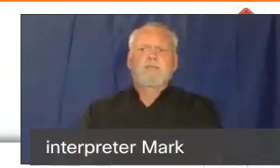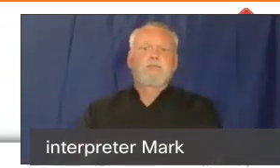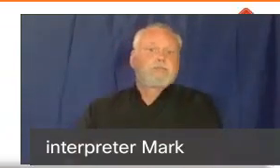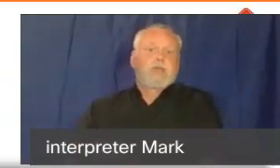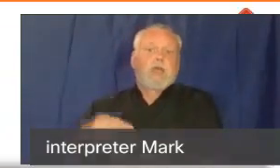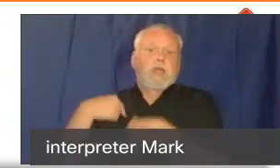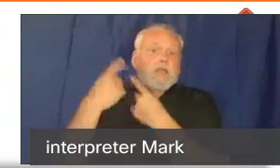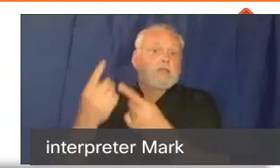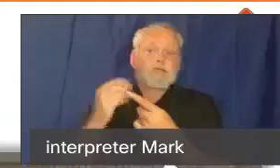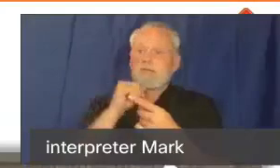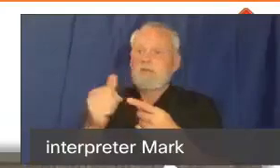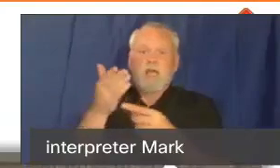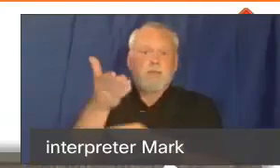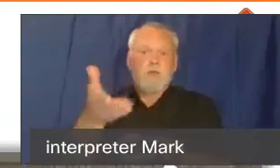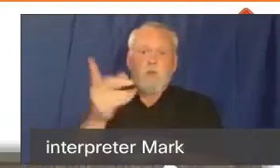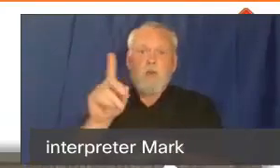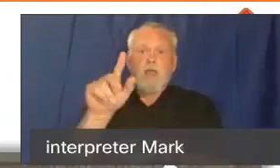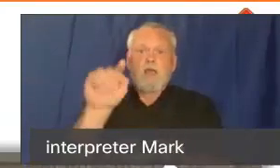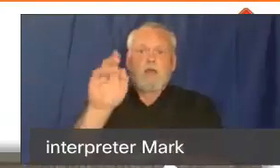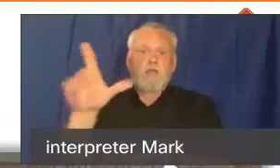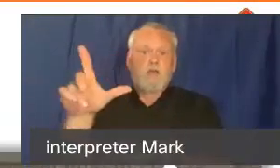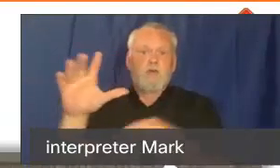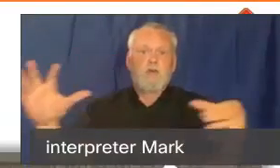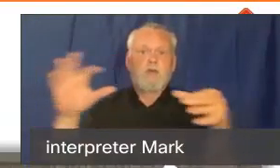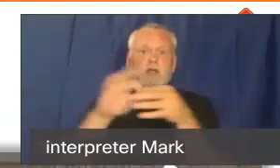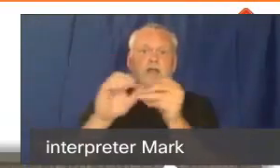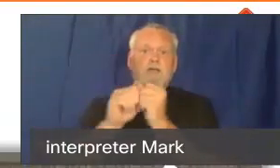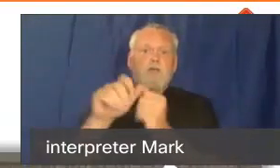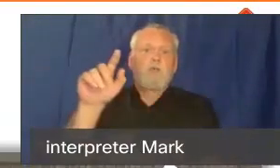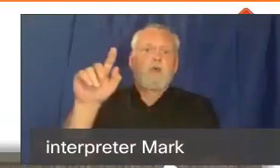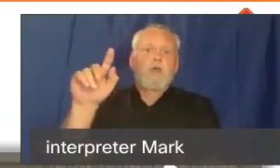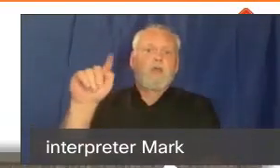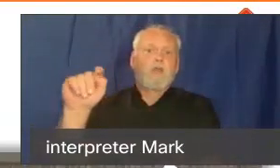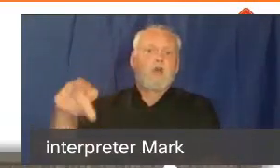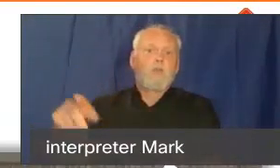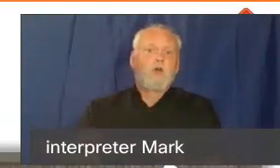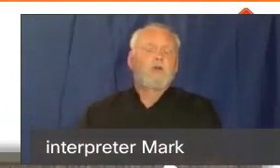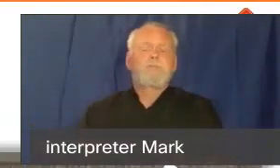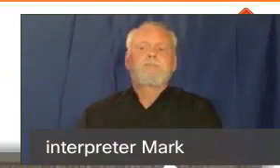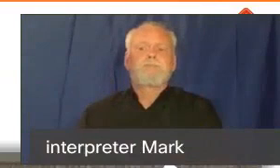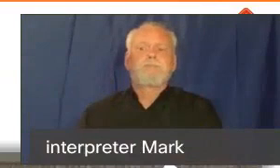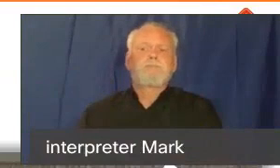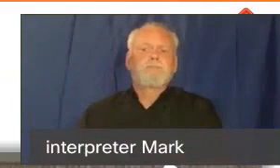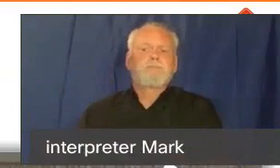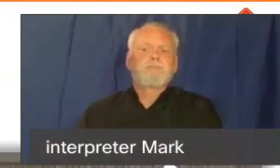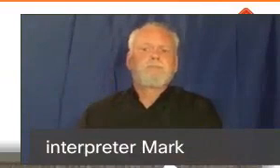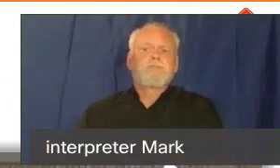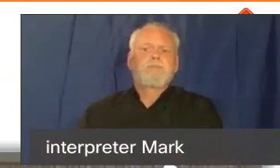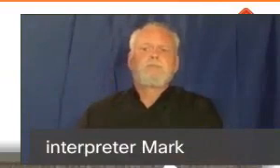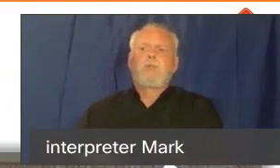Not going to be where the trail eventually connects up. What's come apart. But my question is, if it if it, what is the plan.